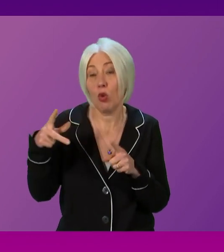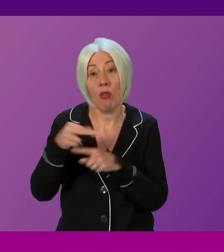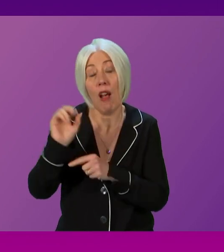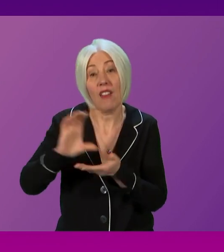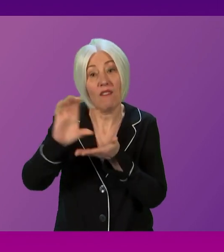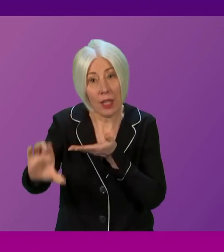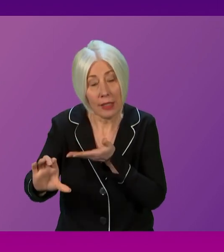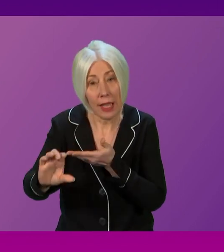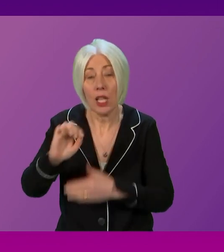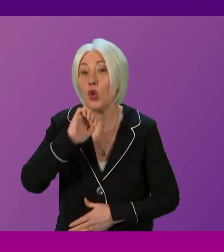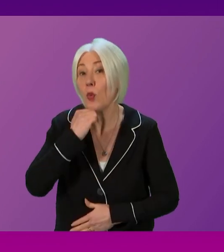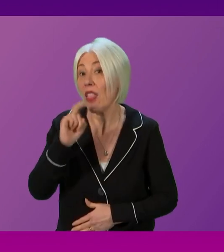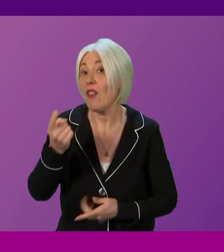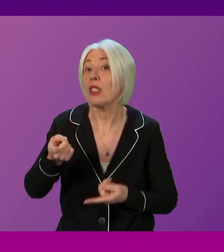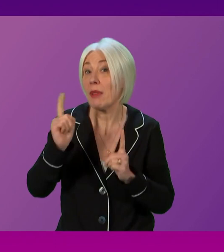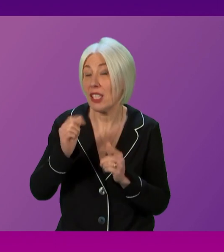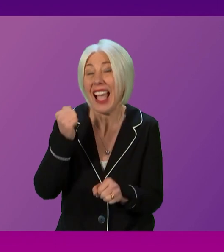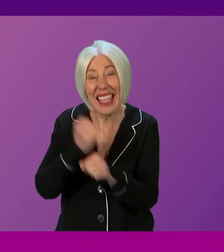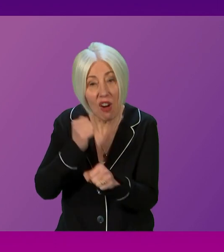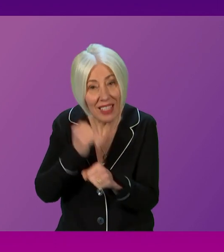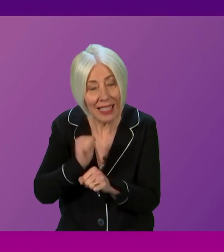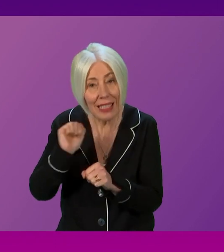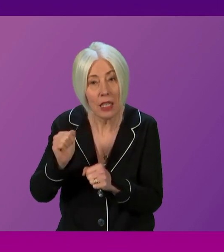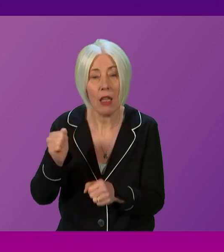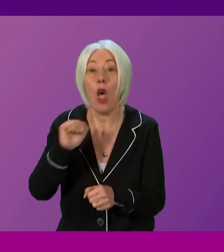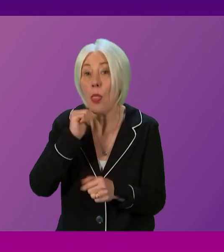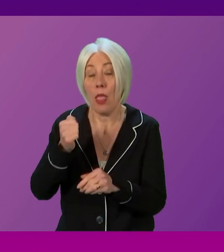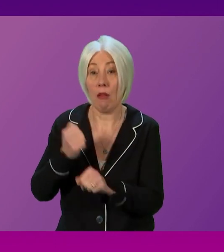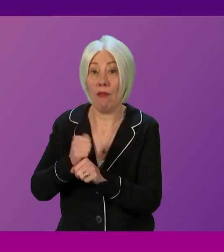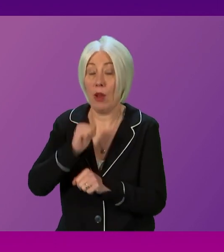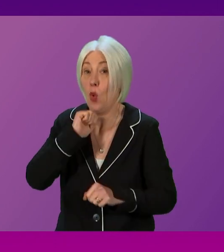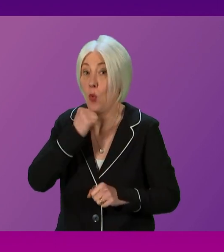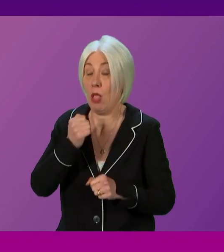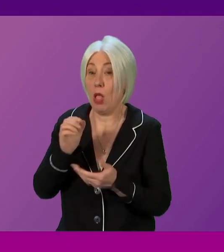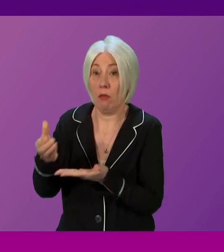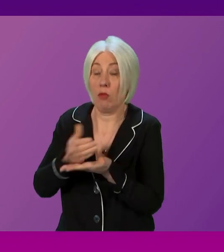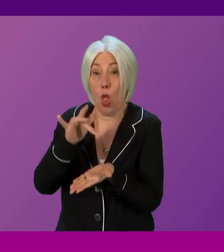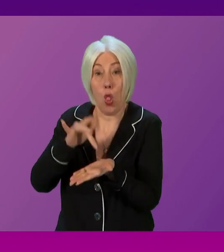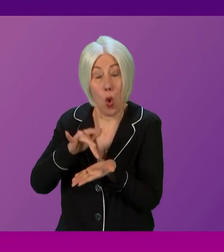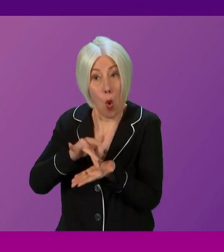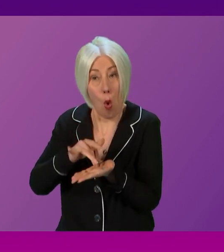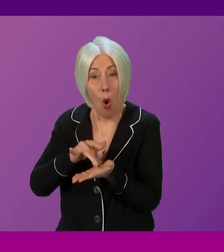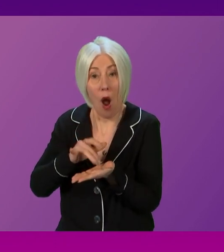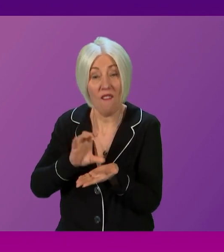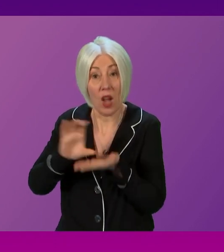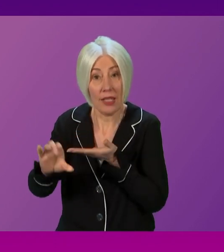Will the First Minister guarantee that her Government will protect the core and development funding for the Scottish Men’s Sheds Association in order to